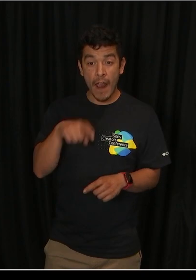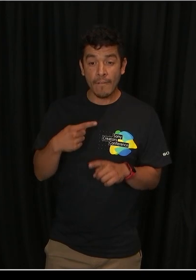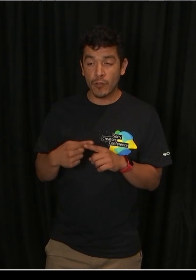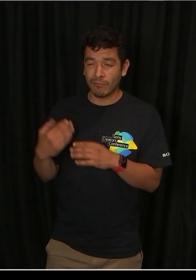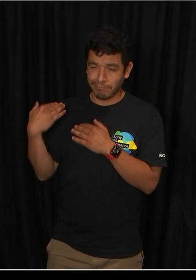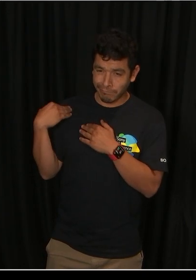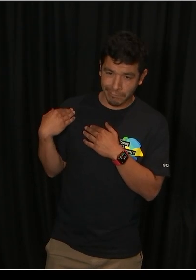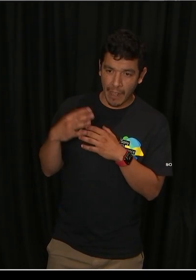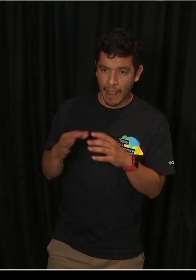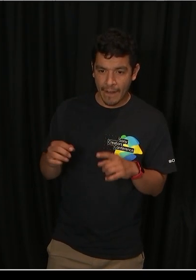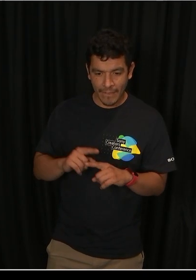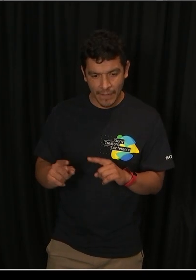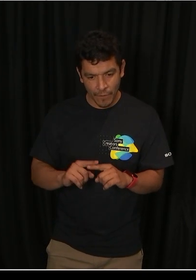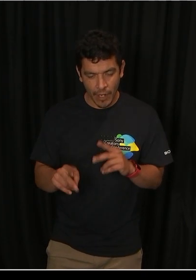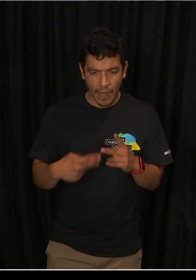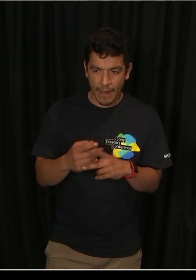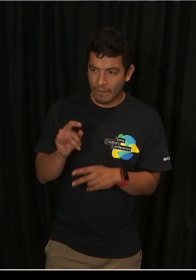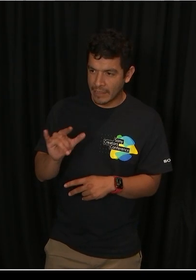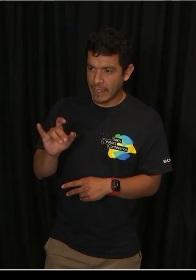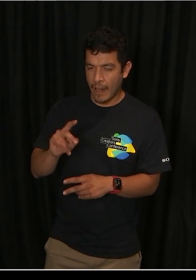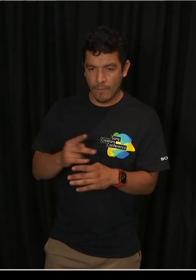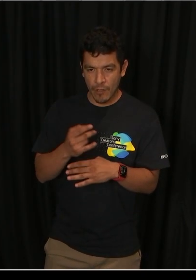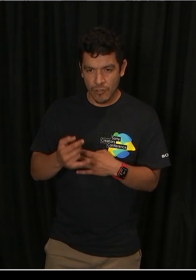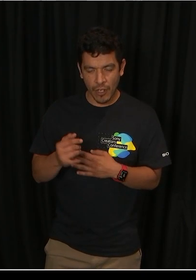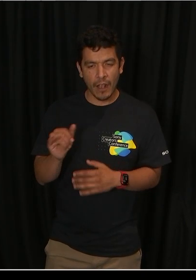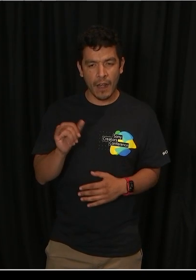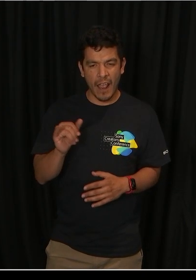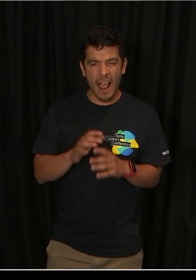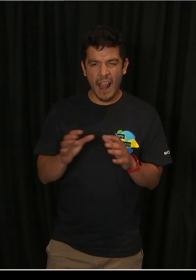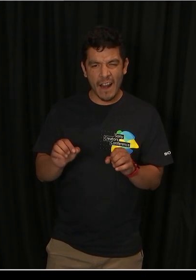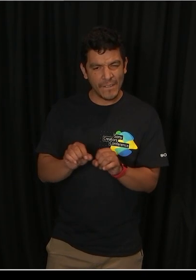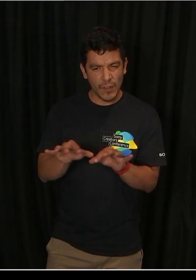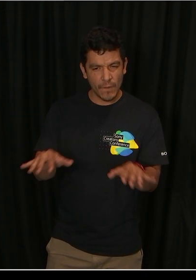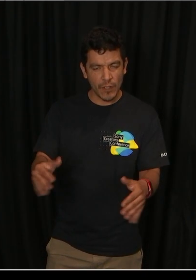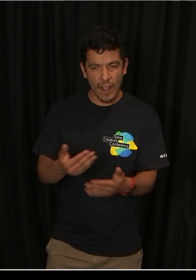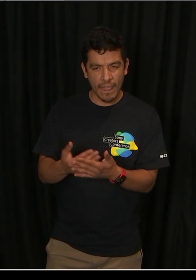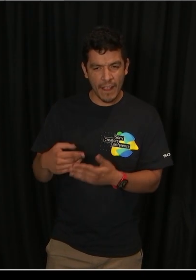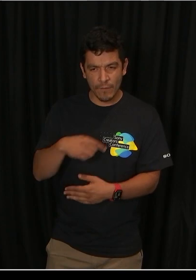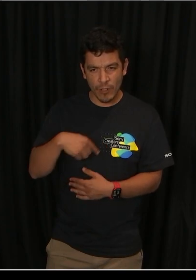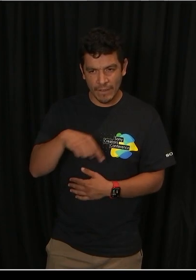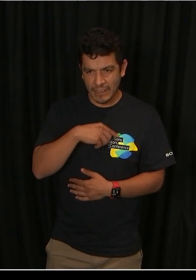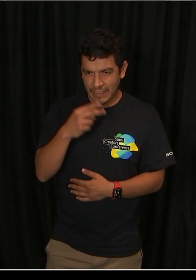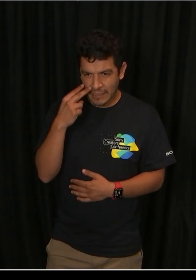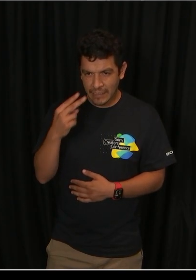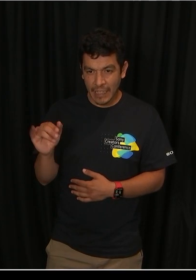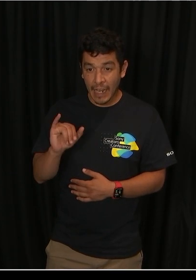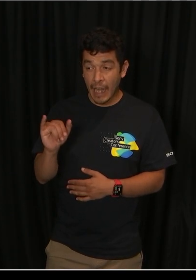different types of styles and projects, like a lot of diversity in the things that we've seen. So anything from Across the Spider-Verse